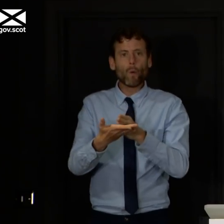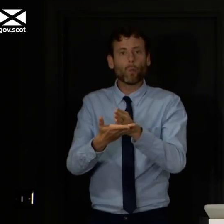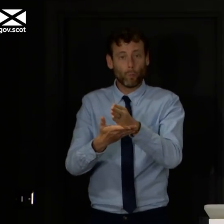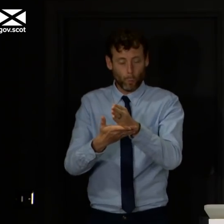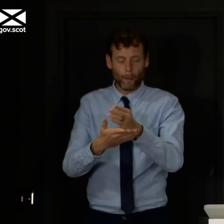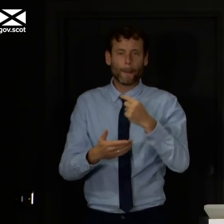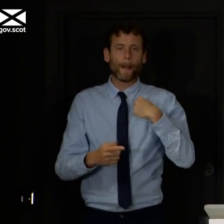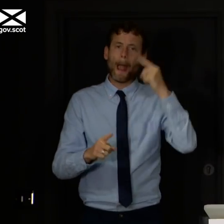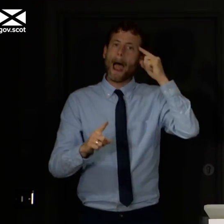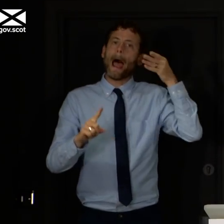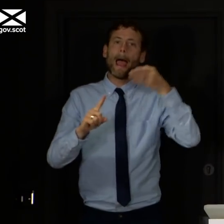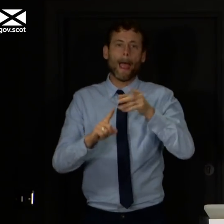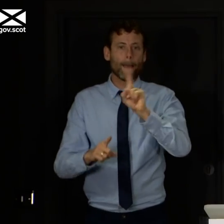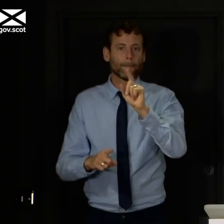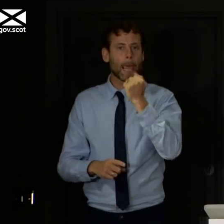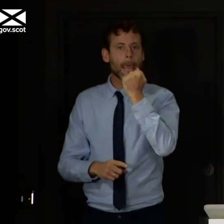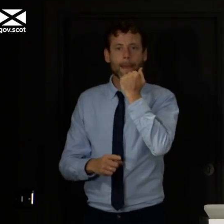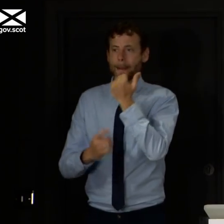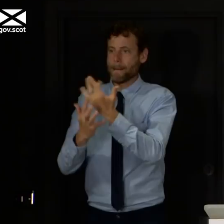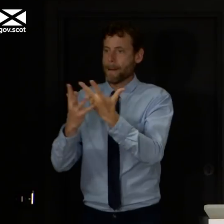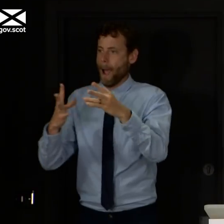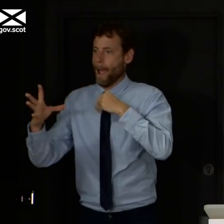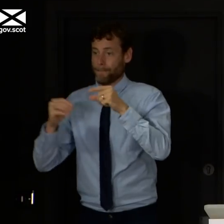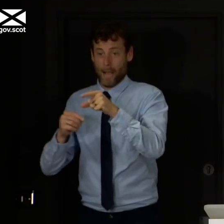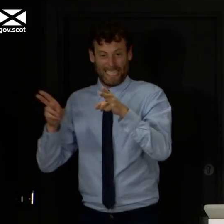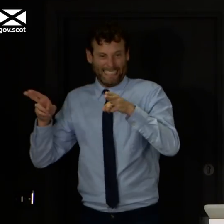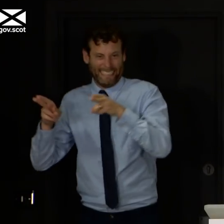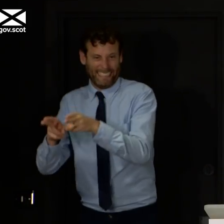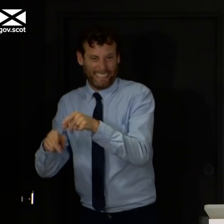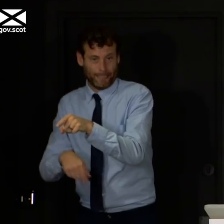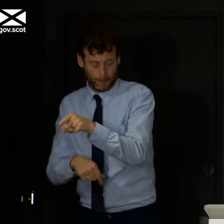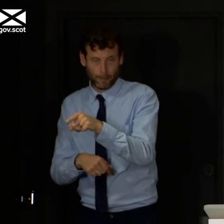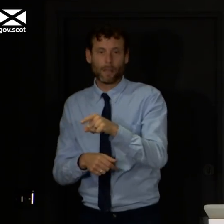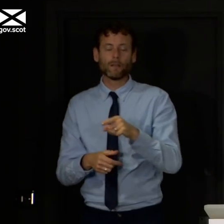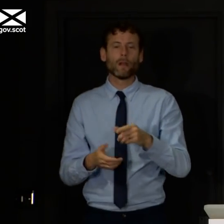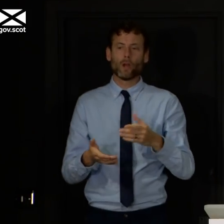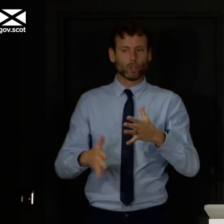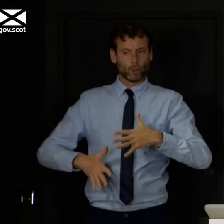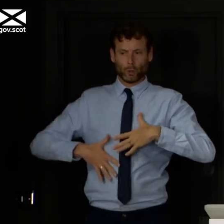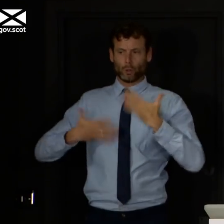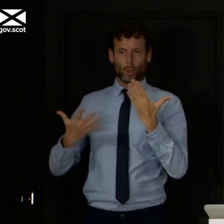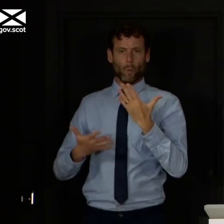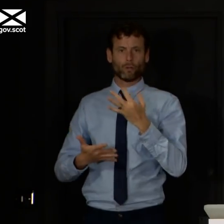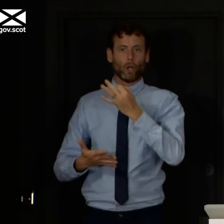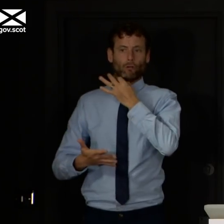virus, and doesn't lead to a risk of a resurgent virus that will take us back the way and do